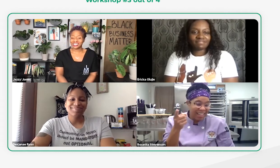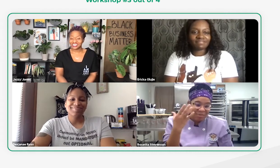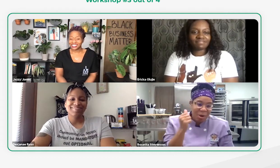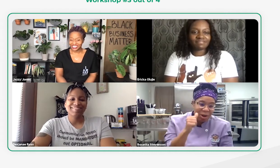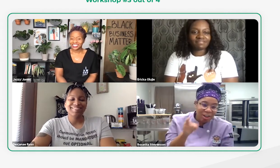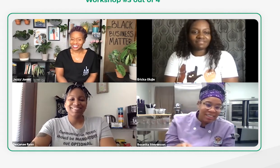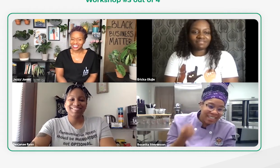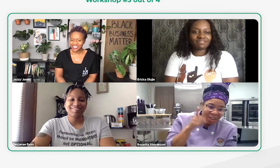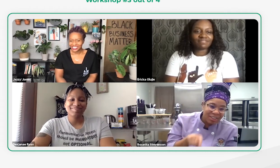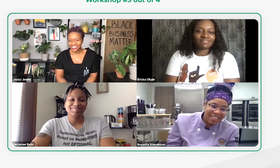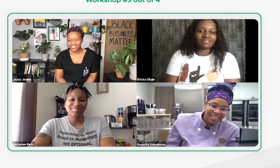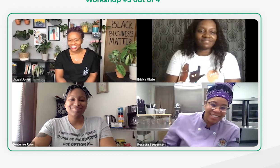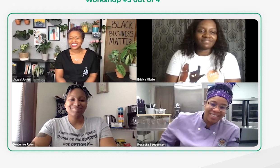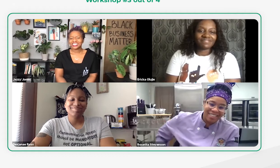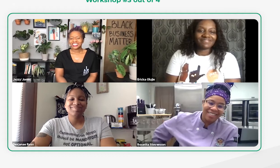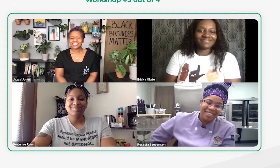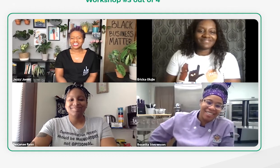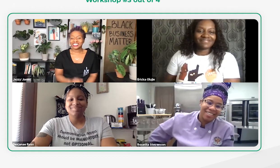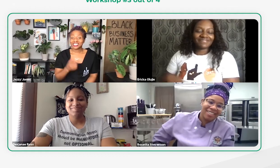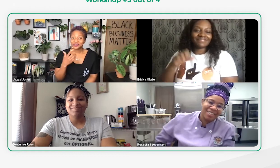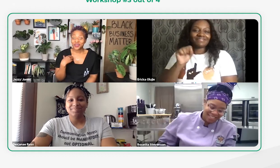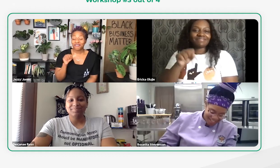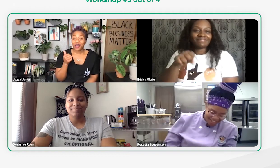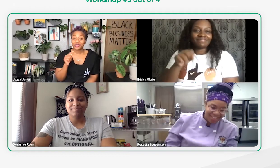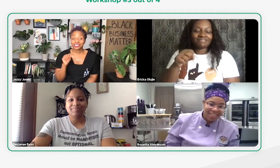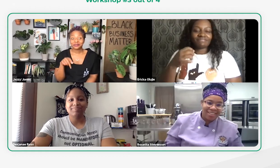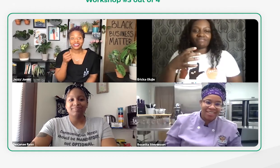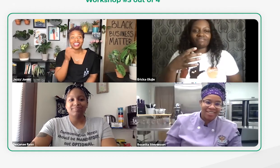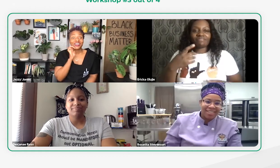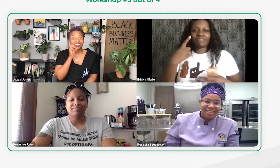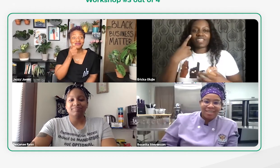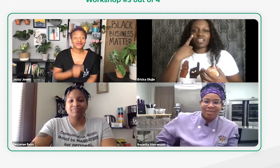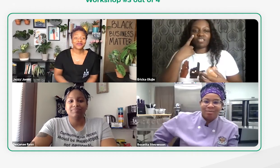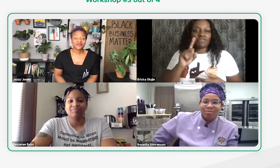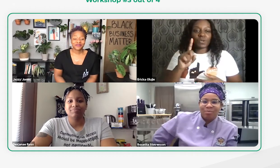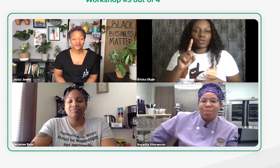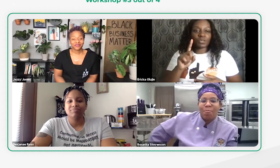I would agree. I would say amen to that as well. Amen. Jazzy Yes. Ericka?